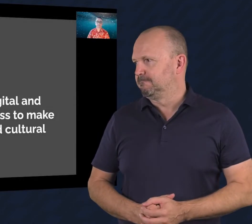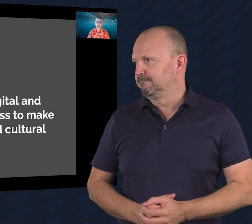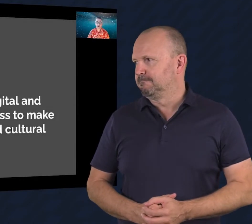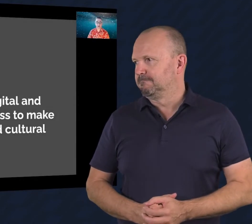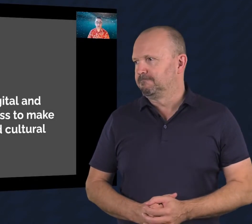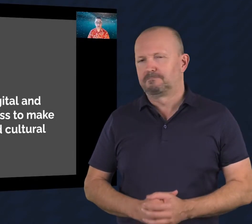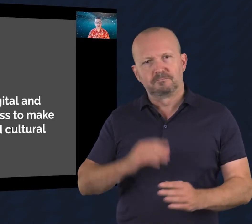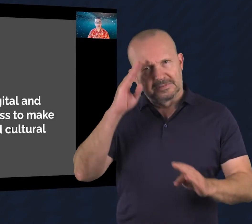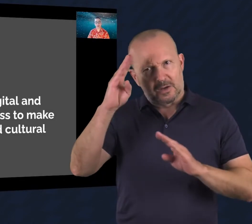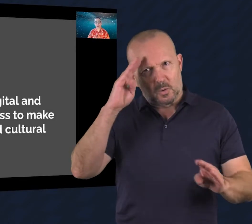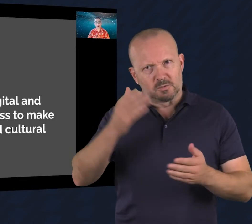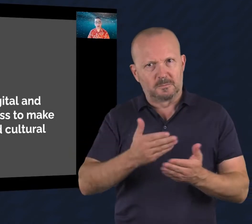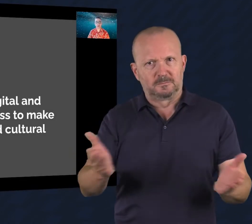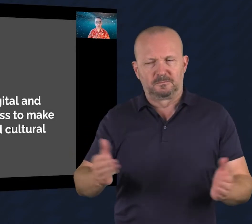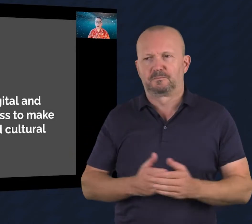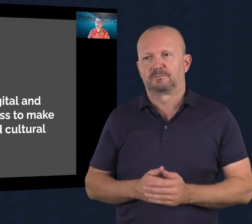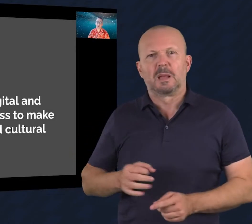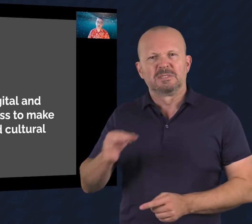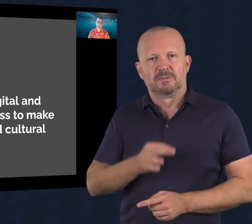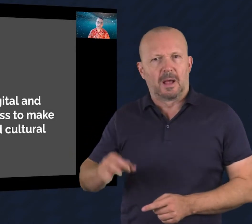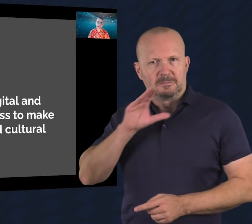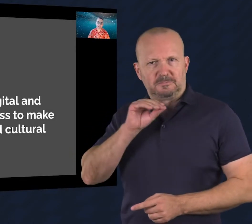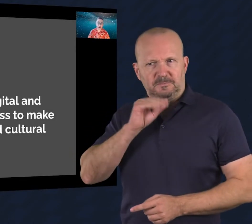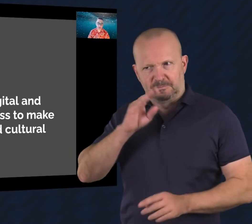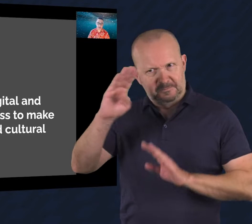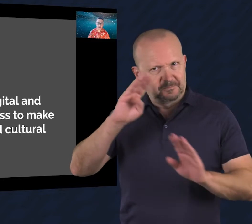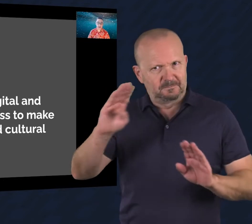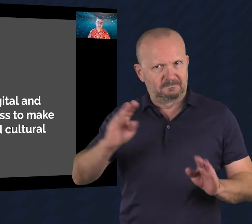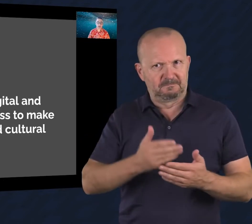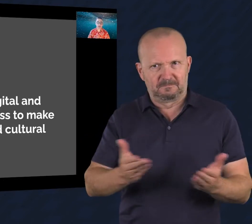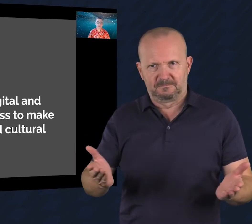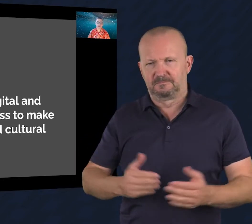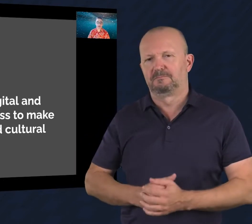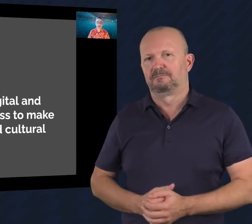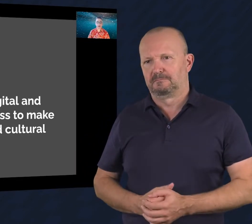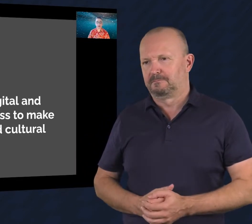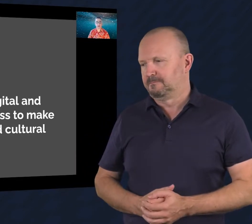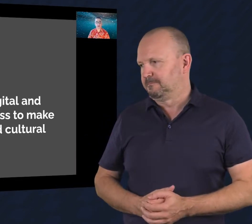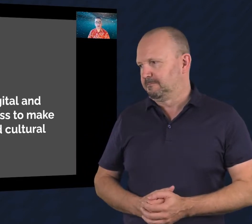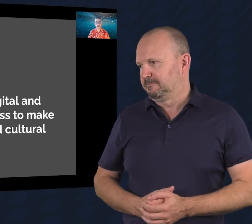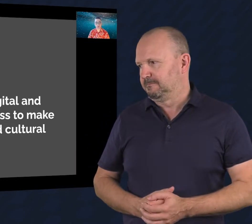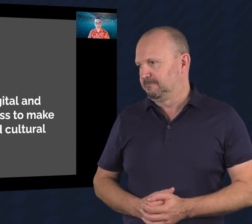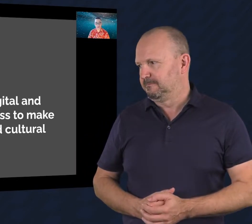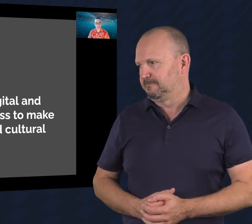Tēna koutou katoa. Ko Nabukelevu i te maunga. Ko Drekenikelo te awa. Ko Ngāti whīti te iwi. Ko Timori toku ingoa.